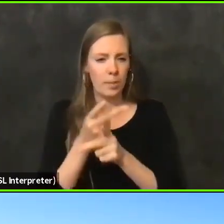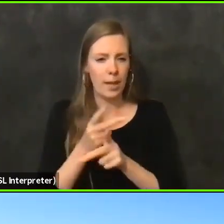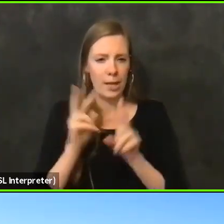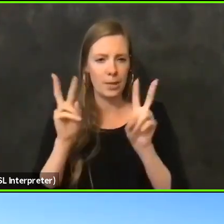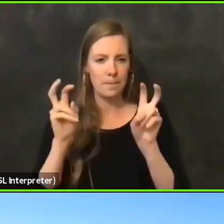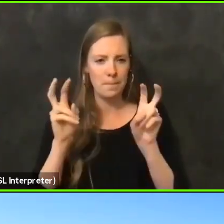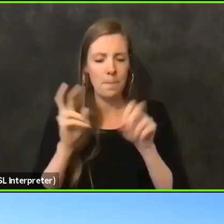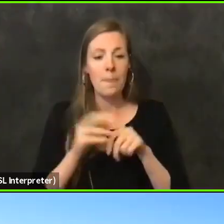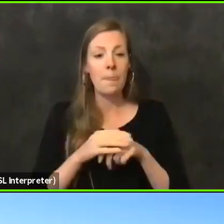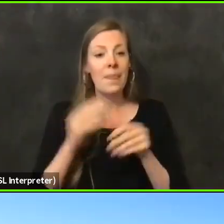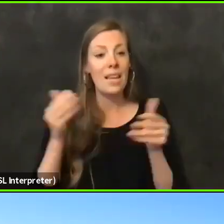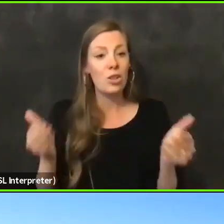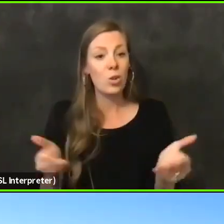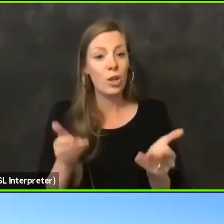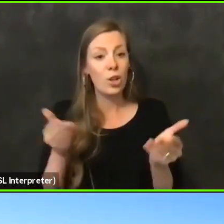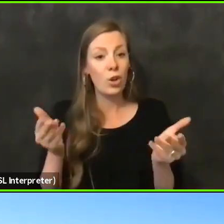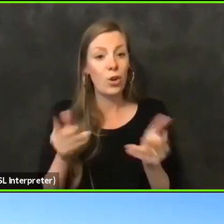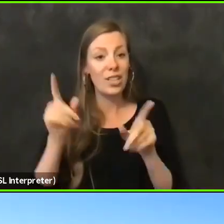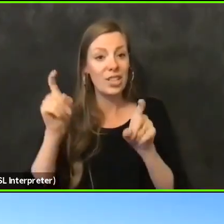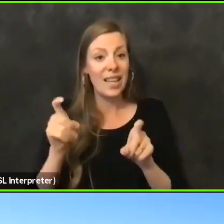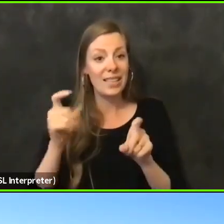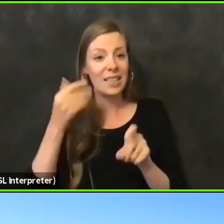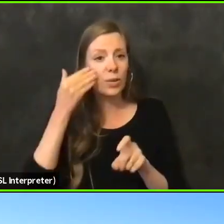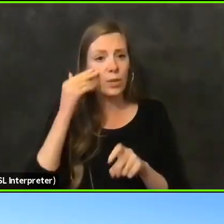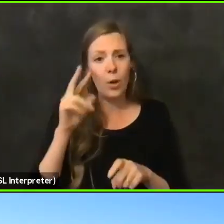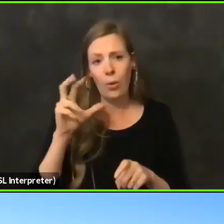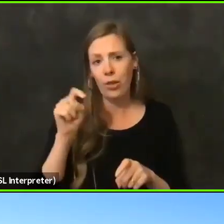testing, because we know 30 to 40 percent of people out there would kill